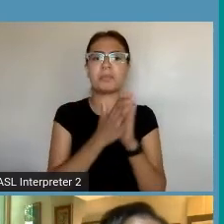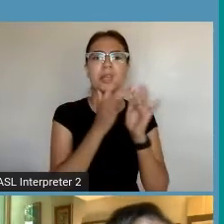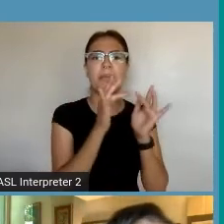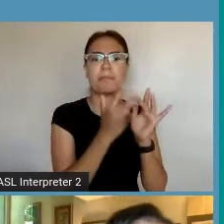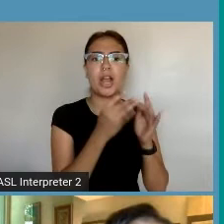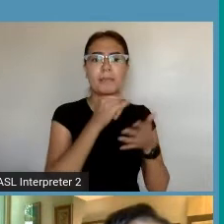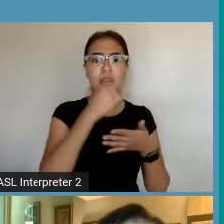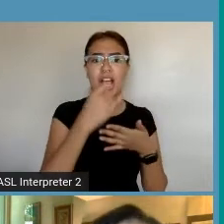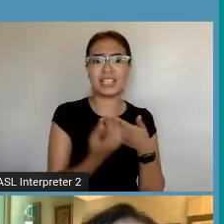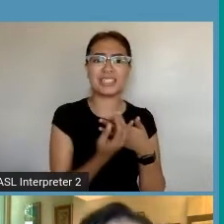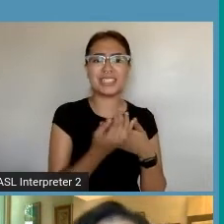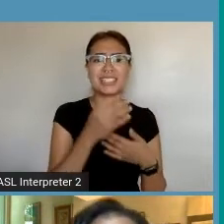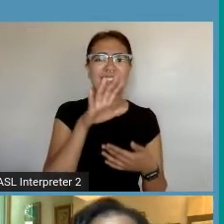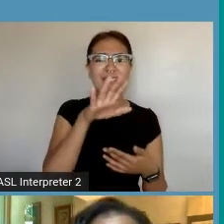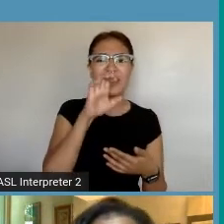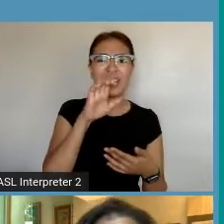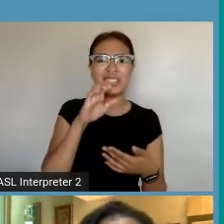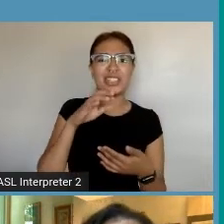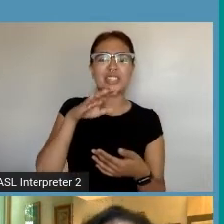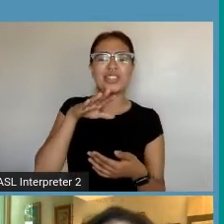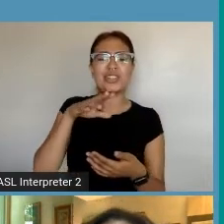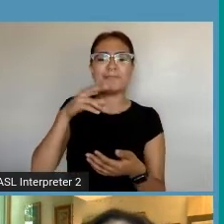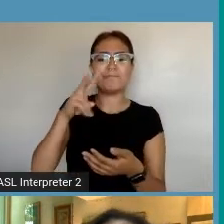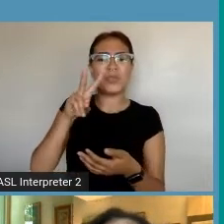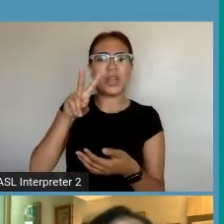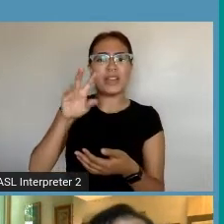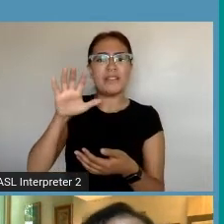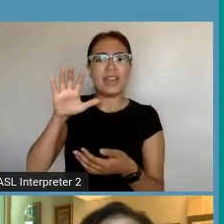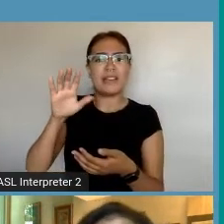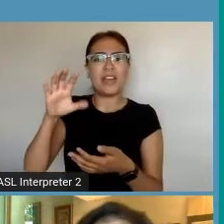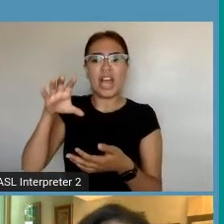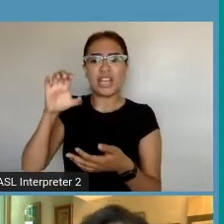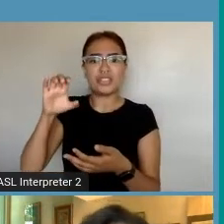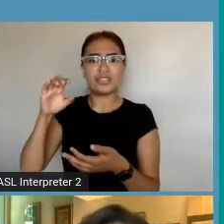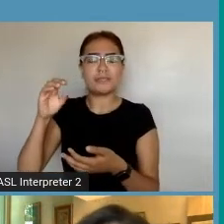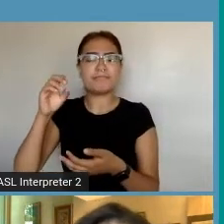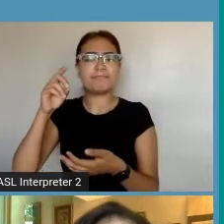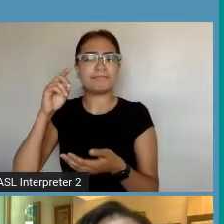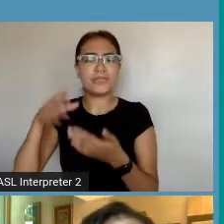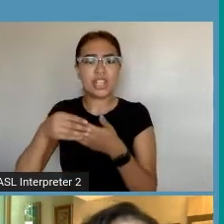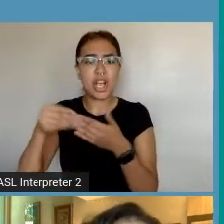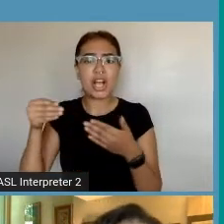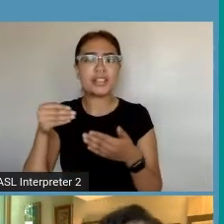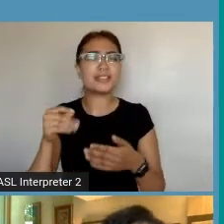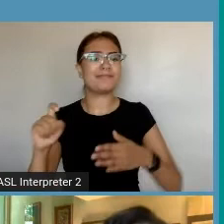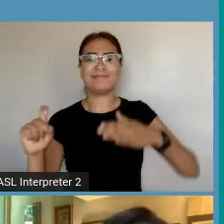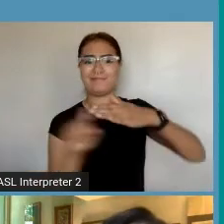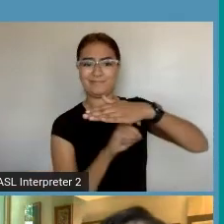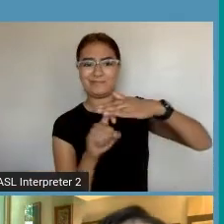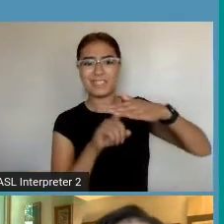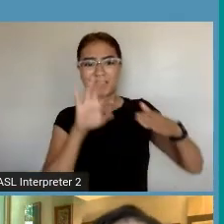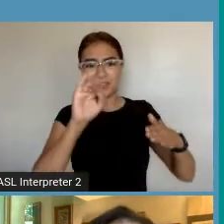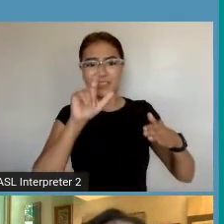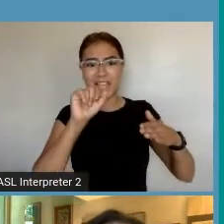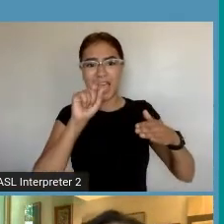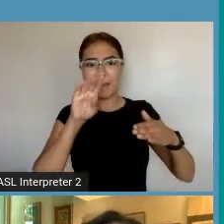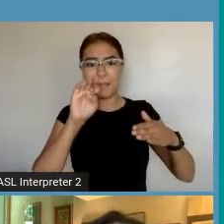500 to $5000, that could be a flatbed scanner and the digital camera and you can achieve